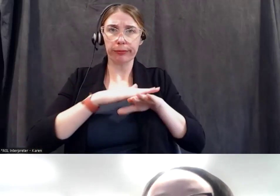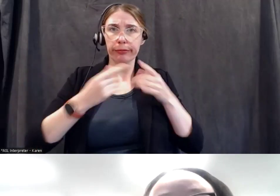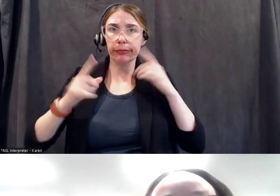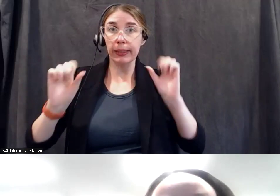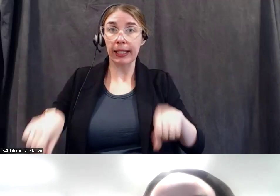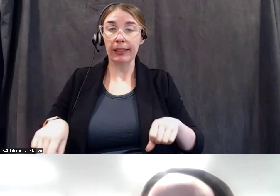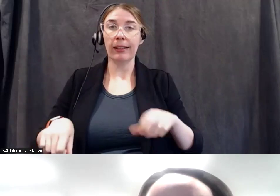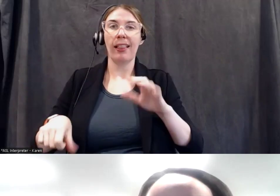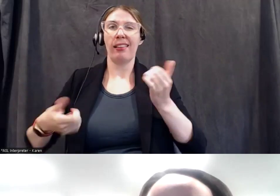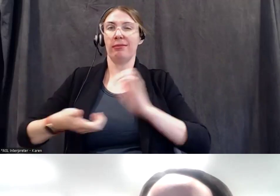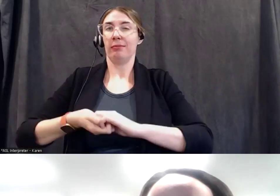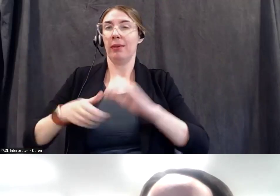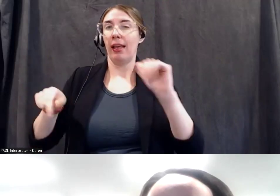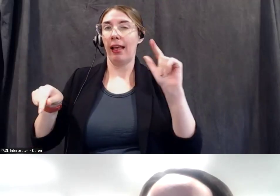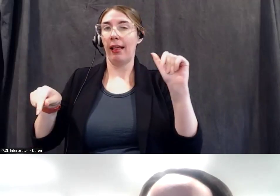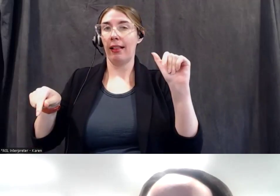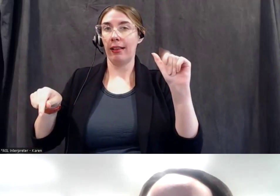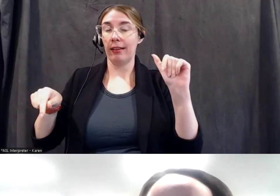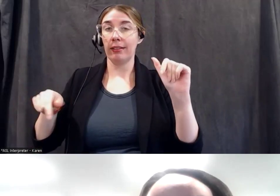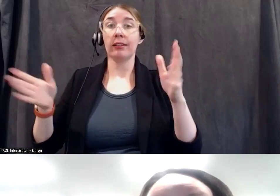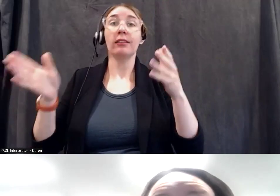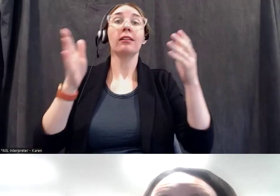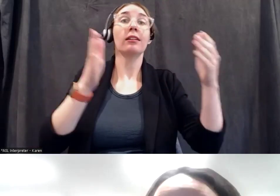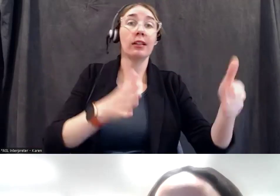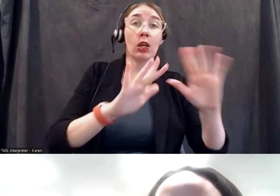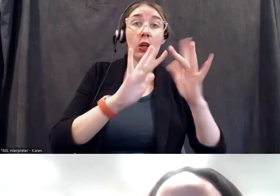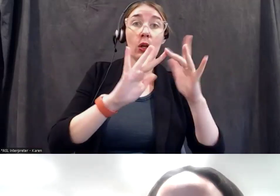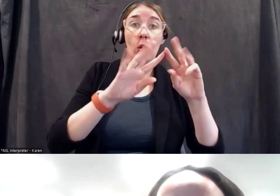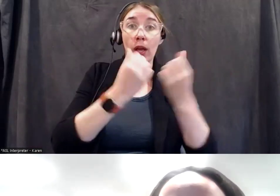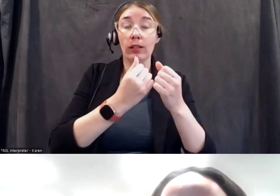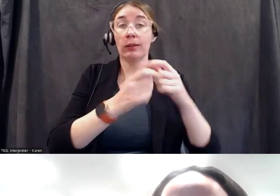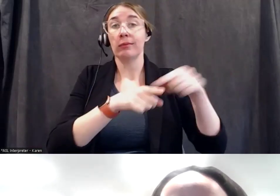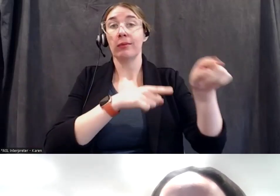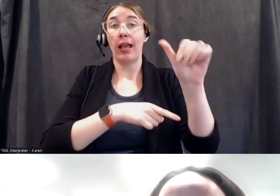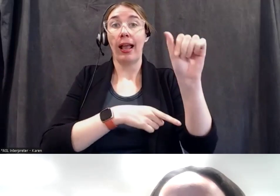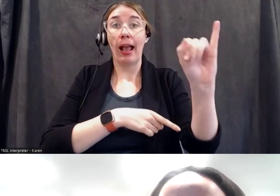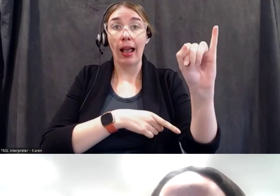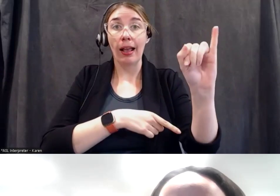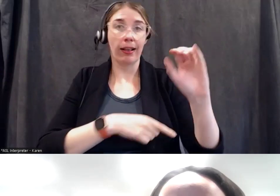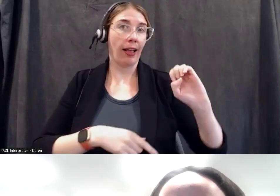Plus especially the one on AI that's going to be very, very interesting, which will provide